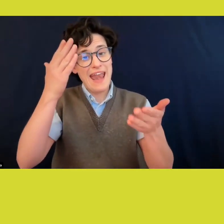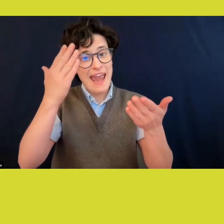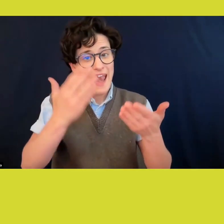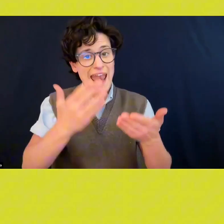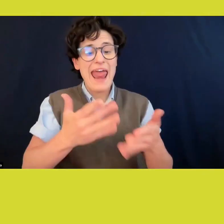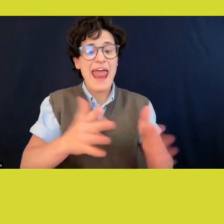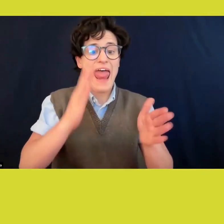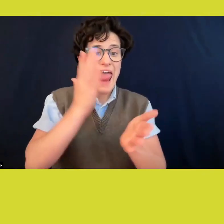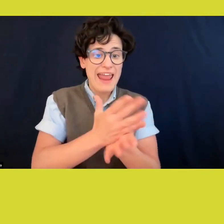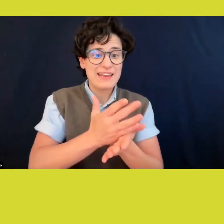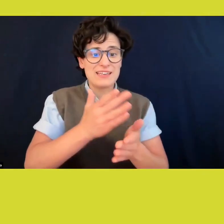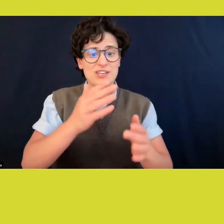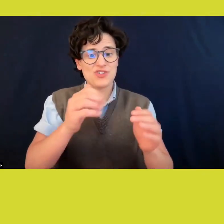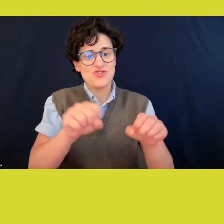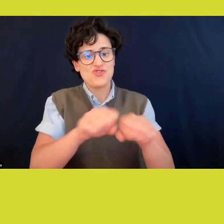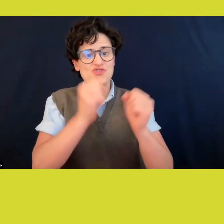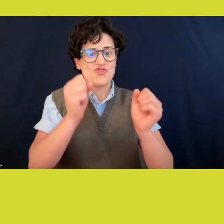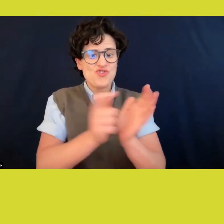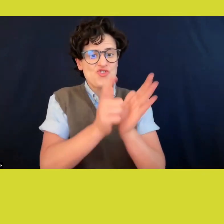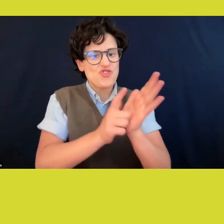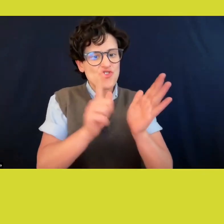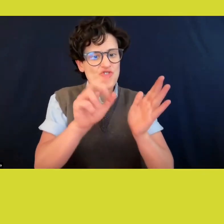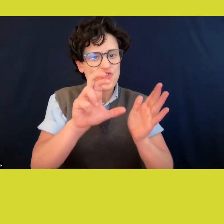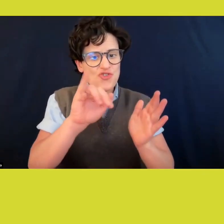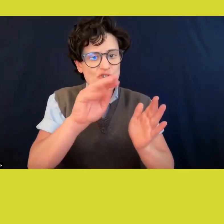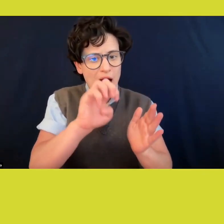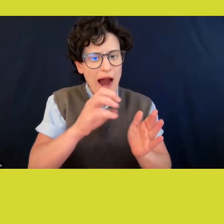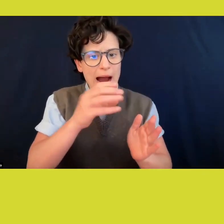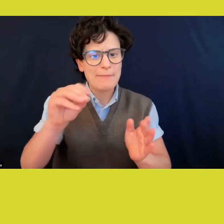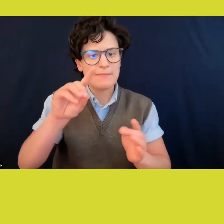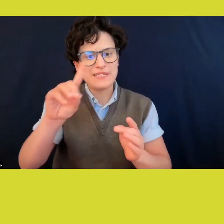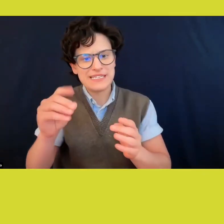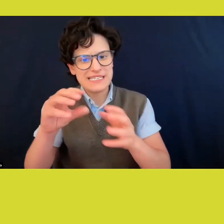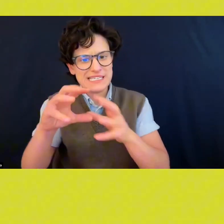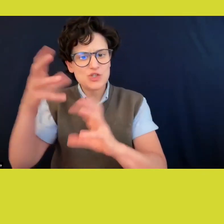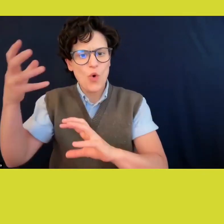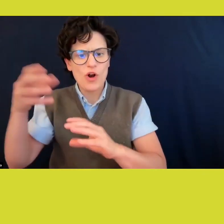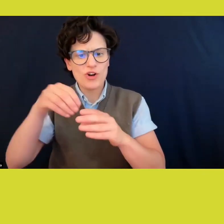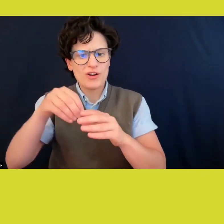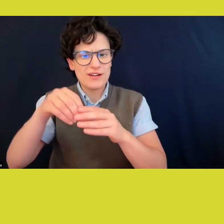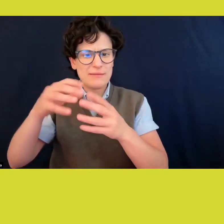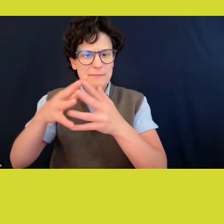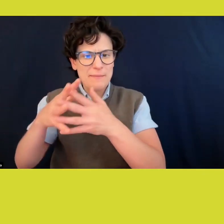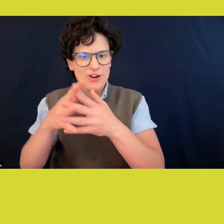came out in July. Absolutely hands down the most